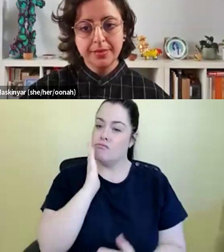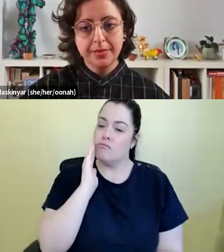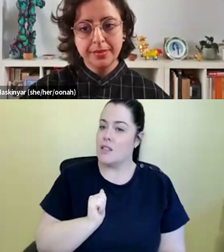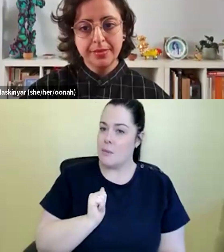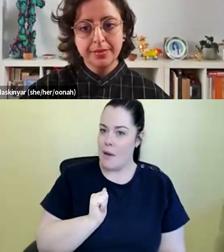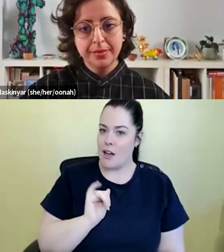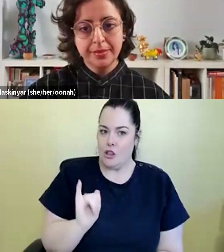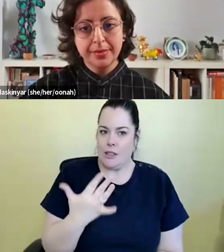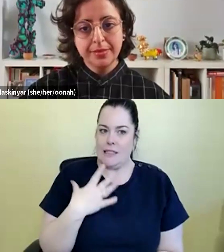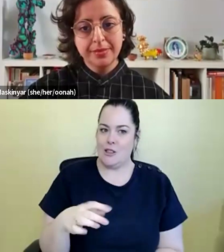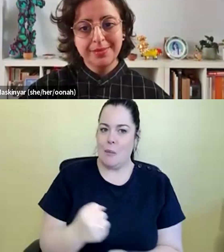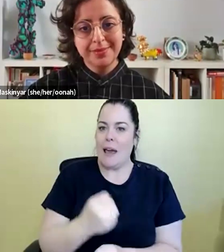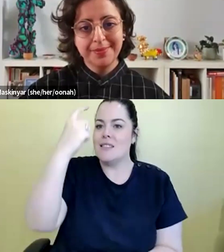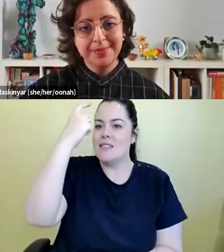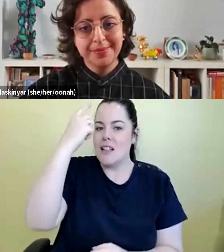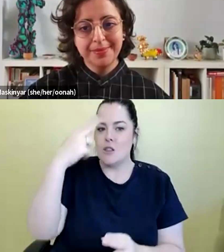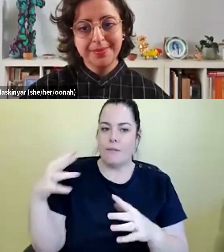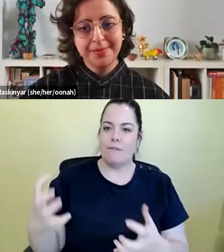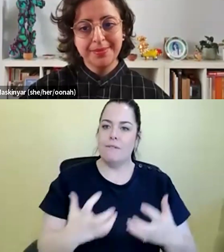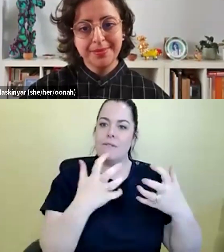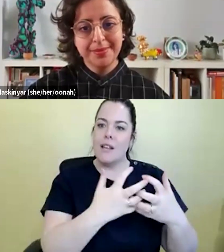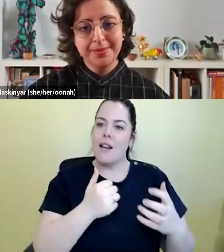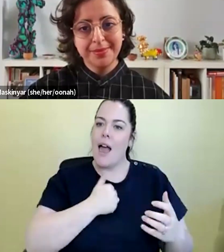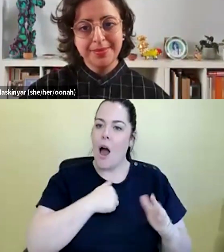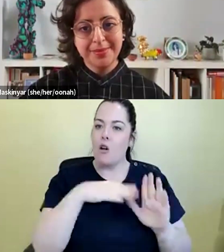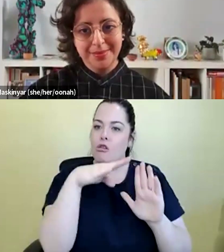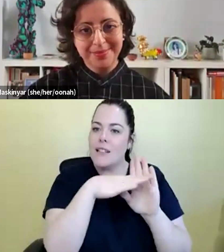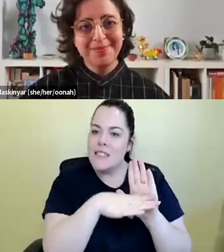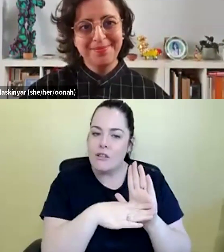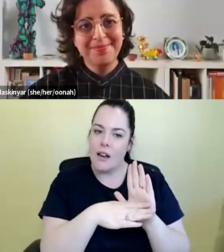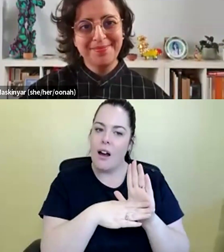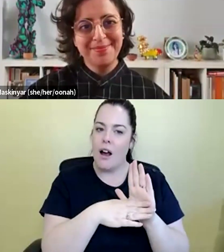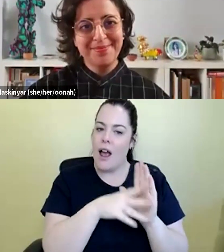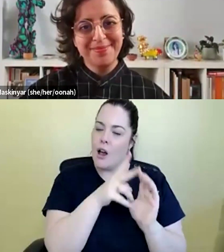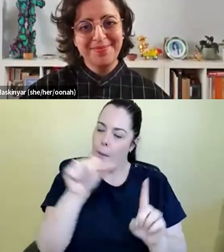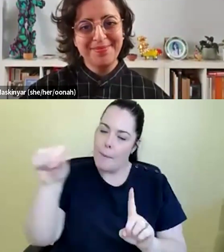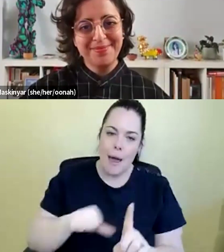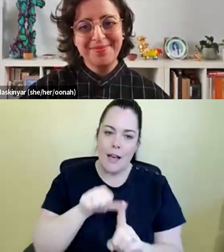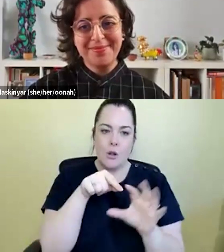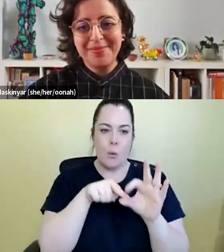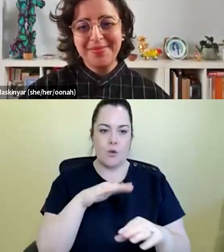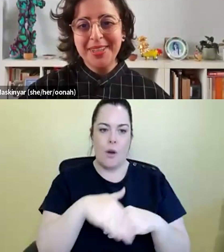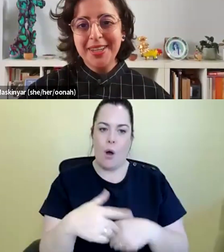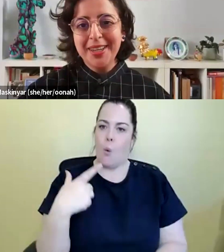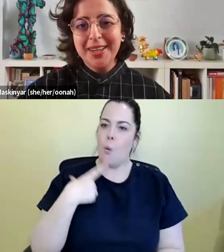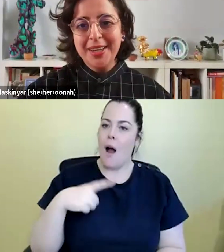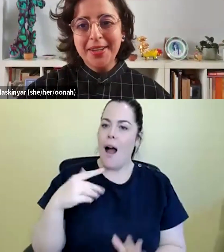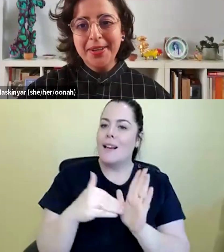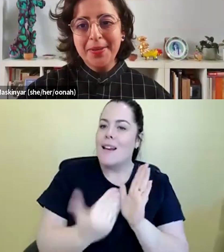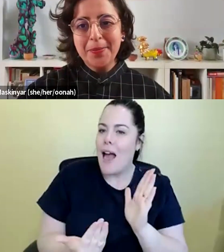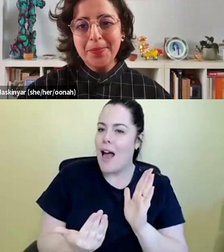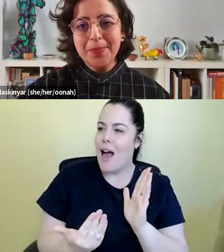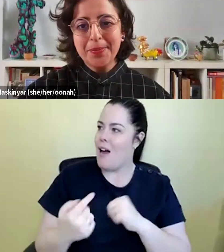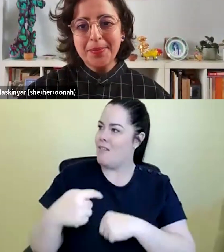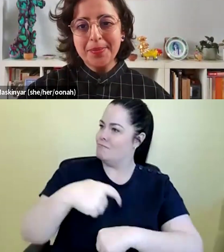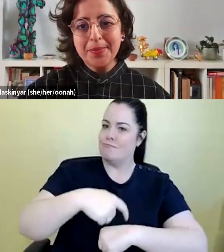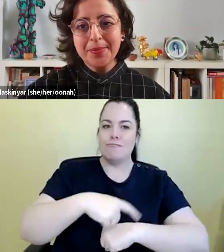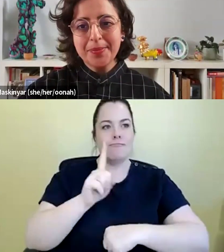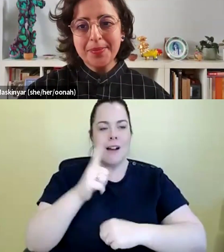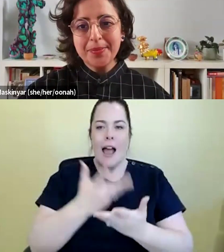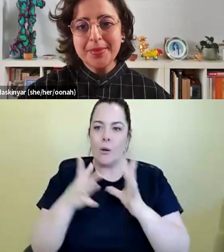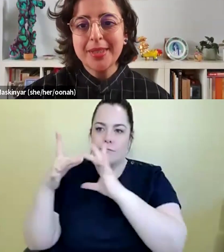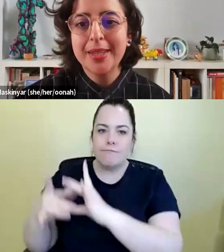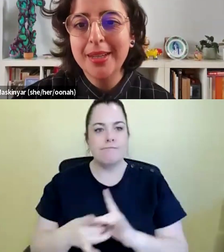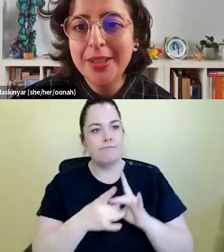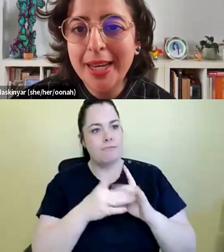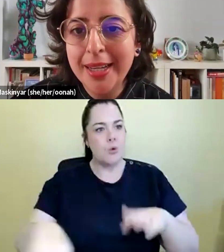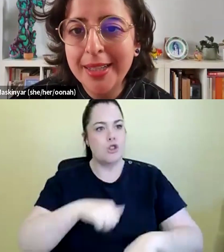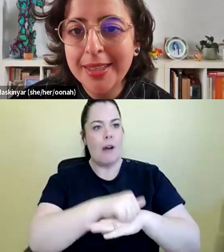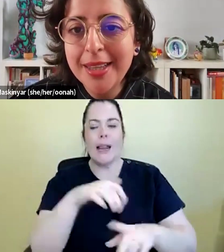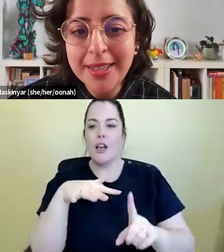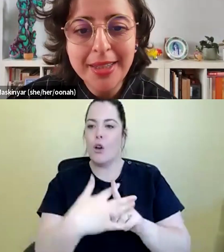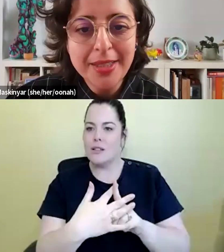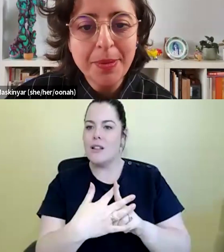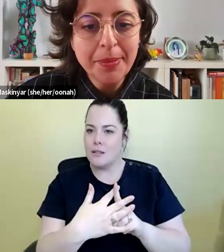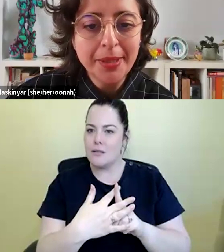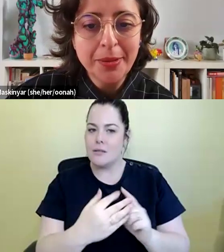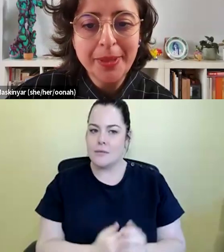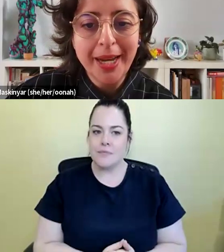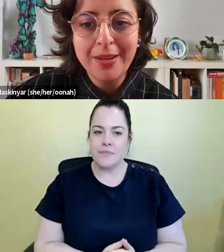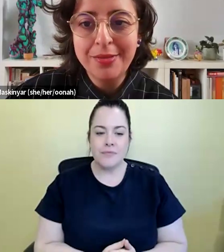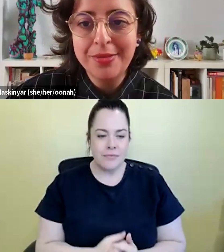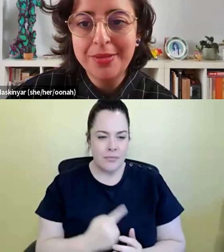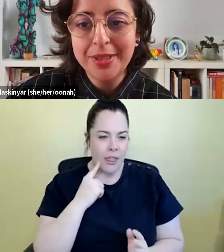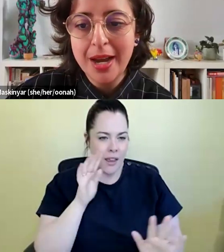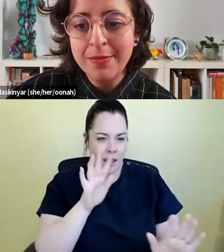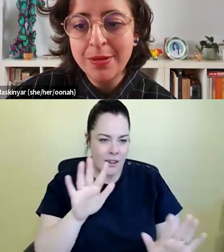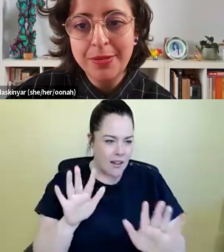sense for the criteria of the why now. >> I think that's all we have time for.